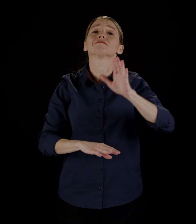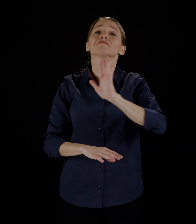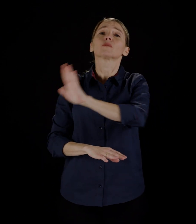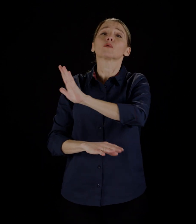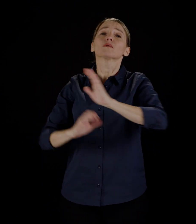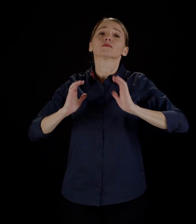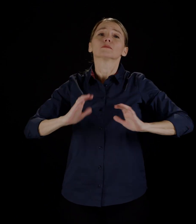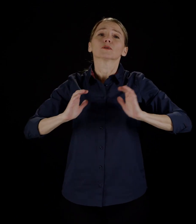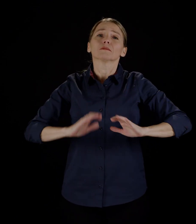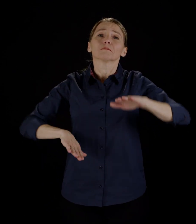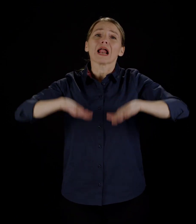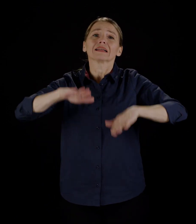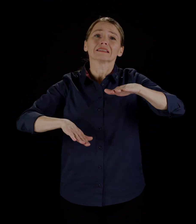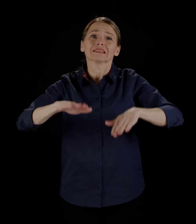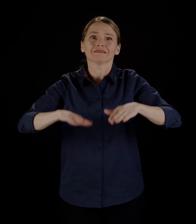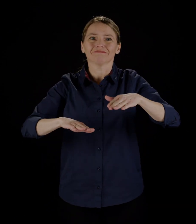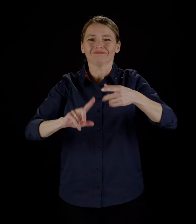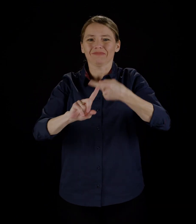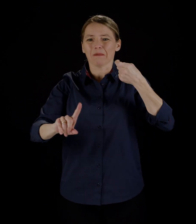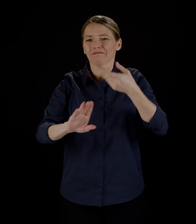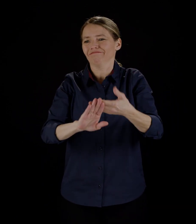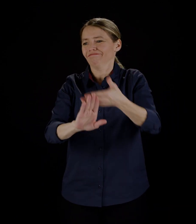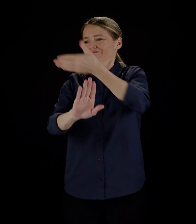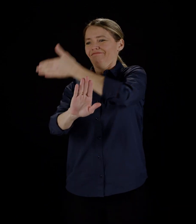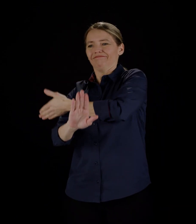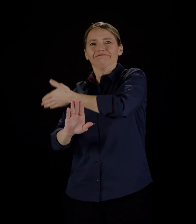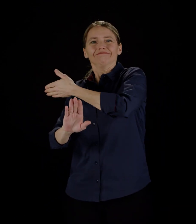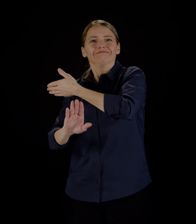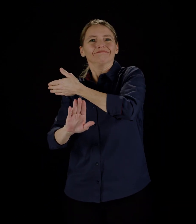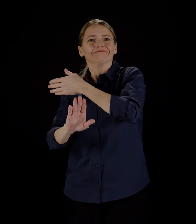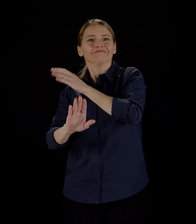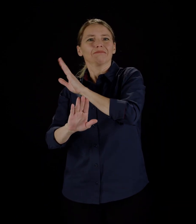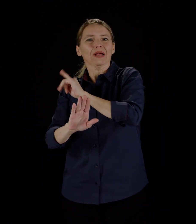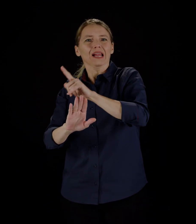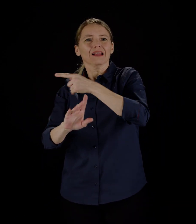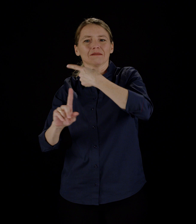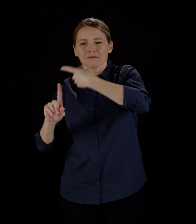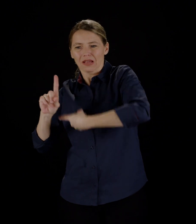previous billing cycle that was not paid by the due date listed on the bill.